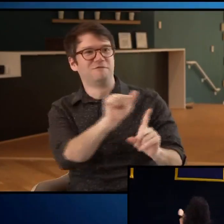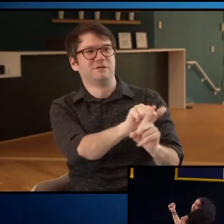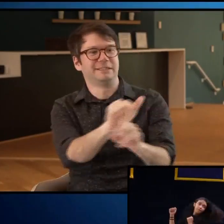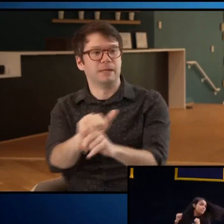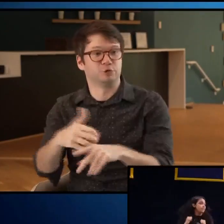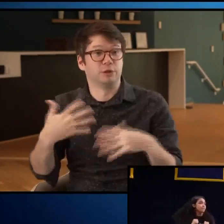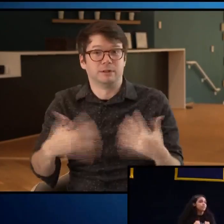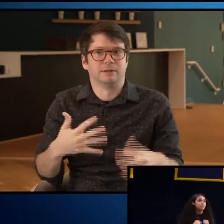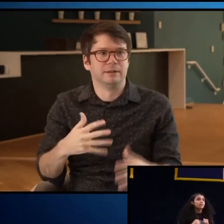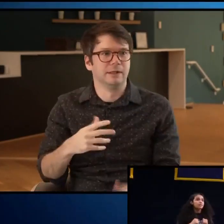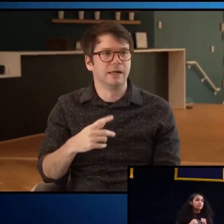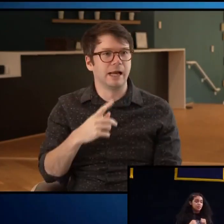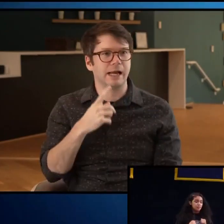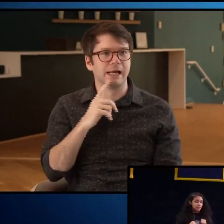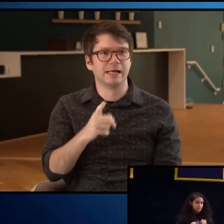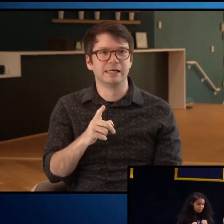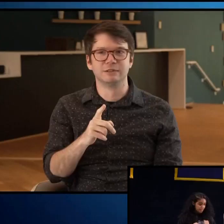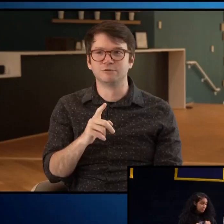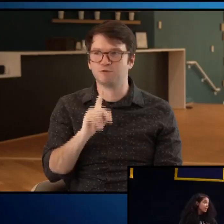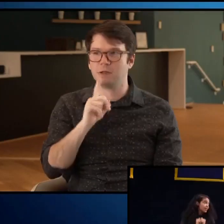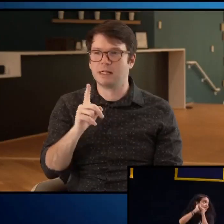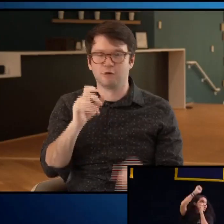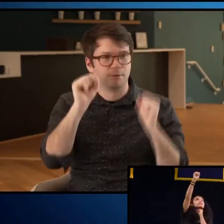in a way, and you have to really, really have increased That art